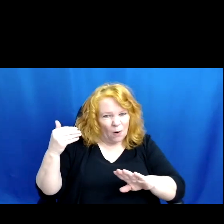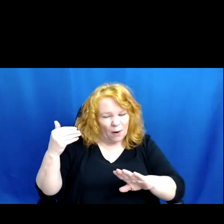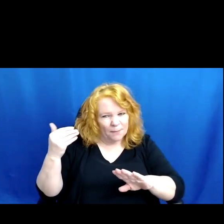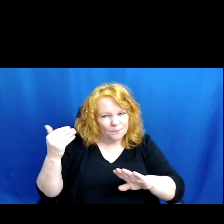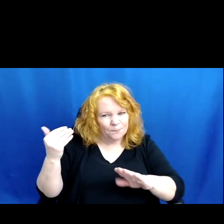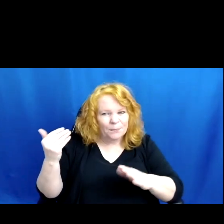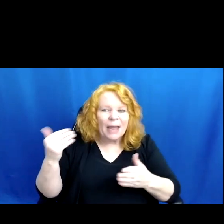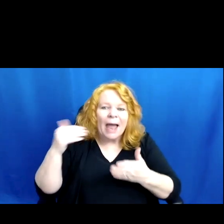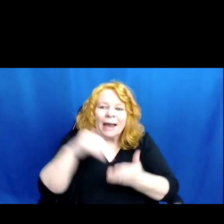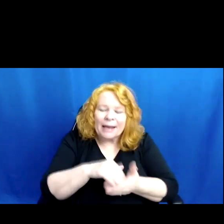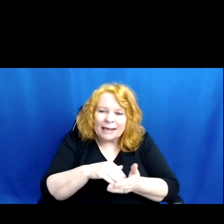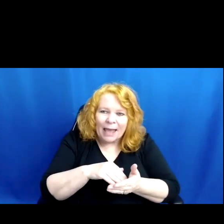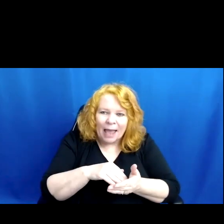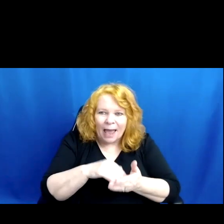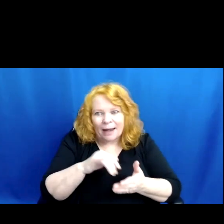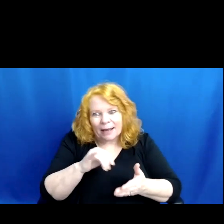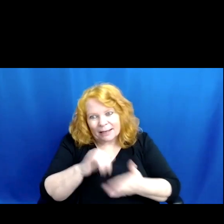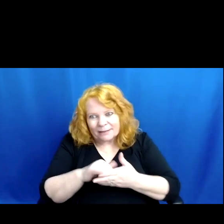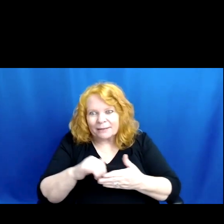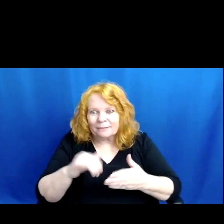again it's that dynamic of lots of children that